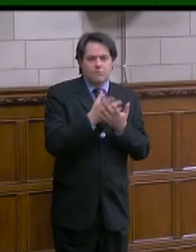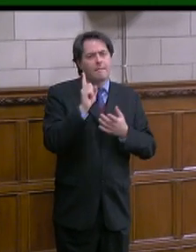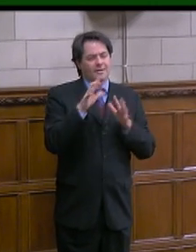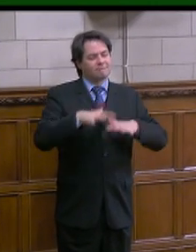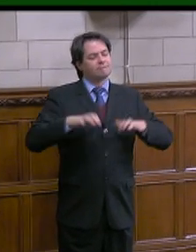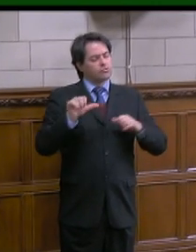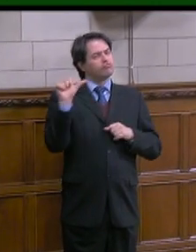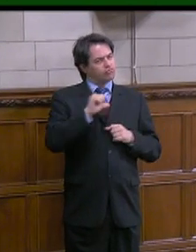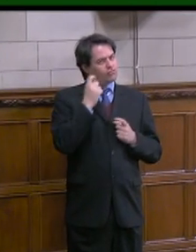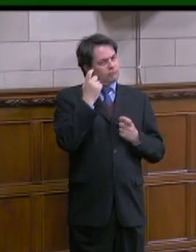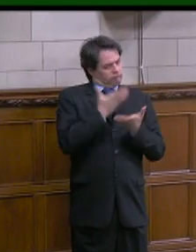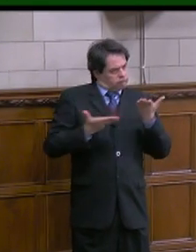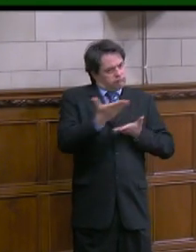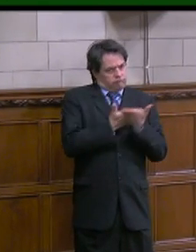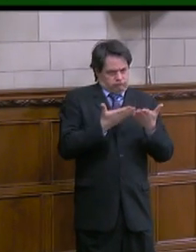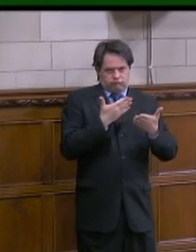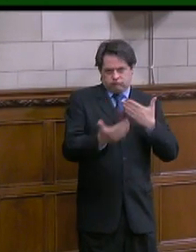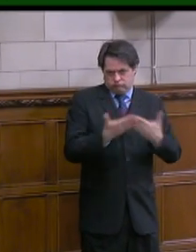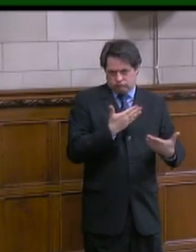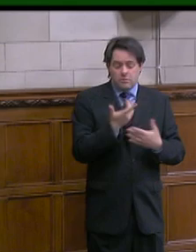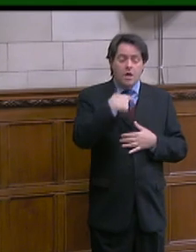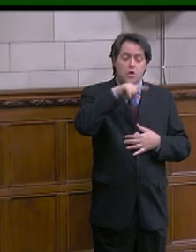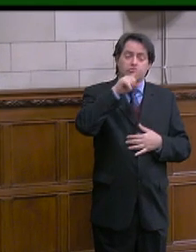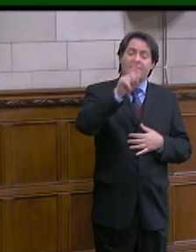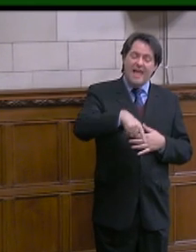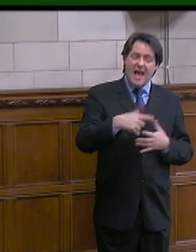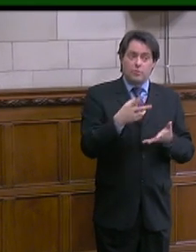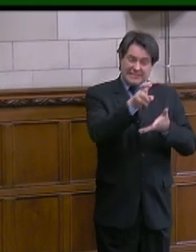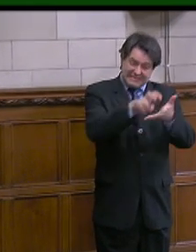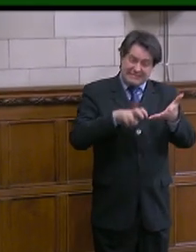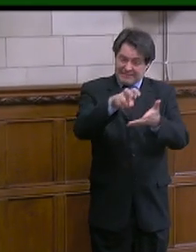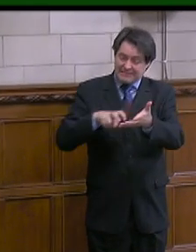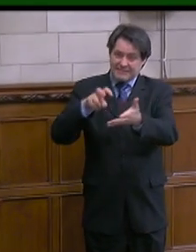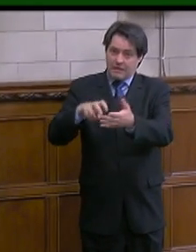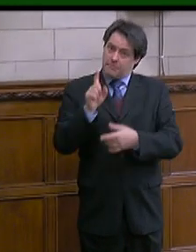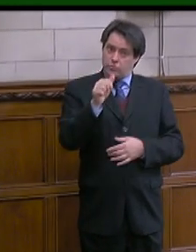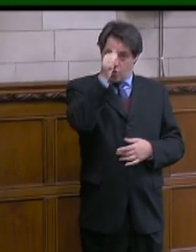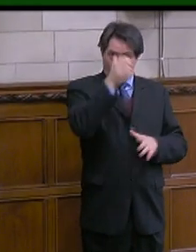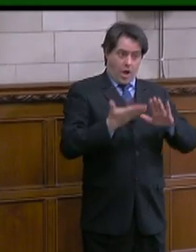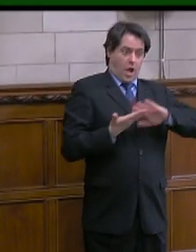because it is difficult to ask for 100,000 signatures when fewer than 100,000 people